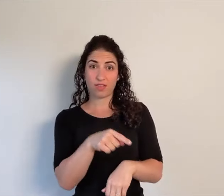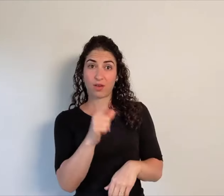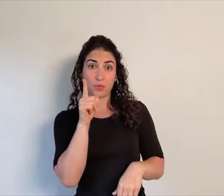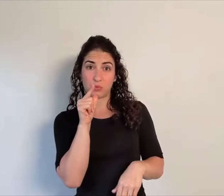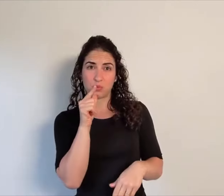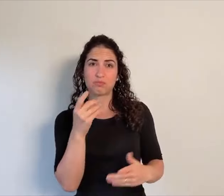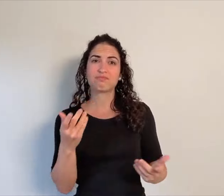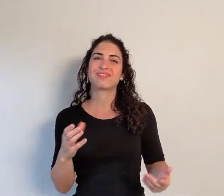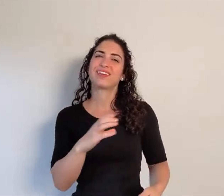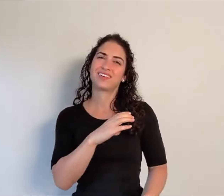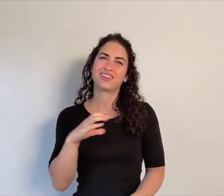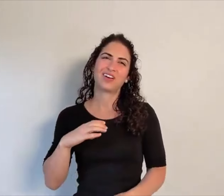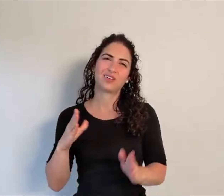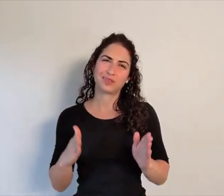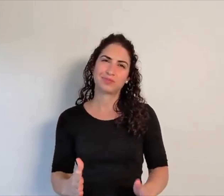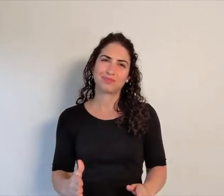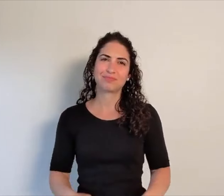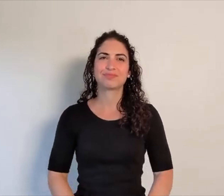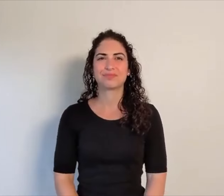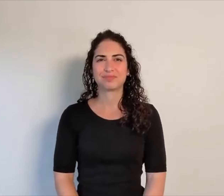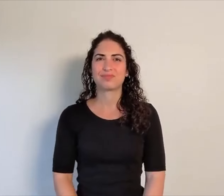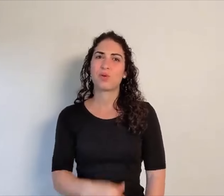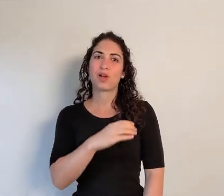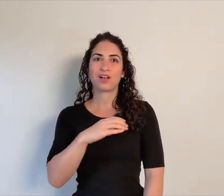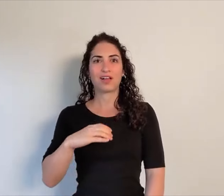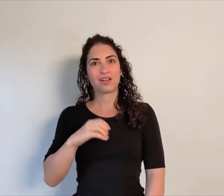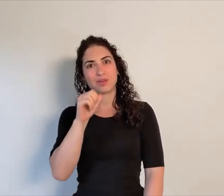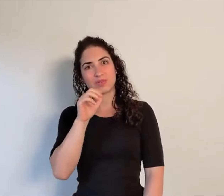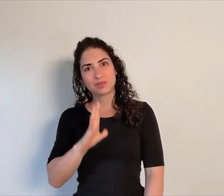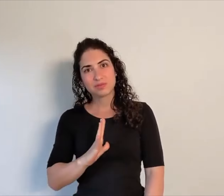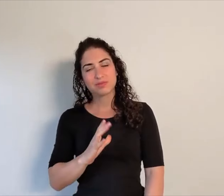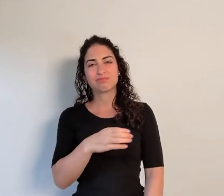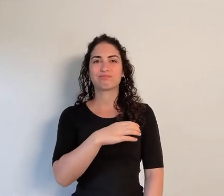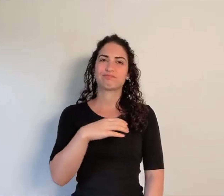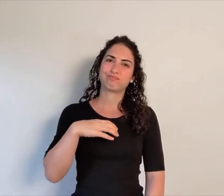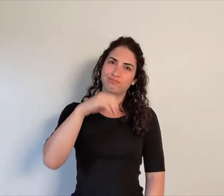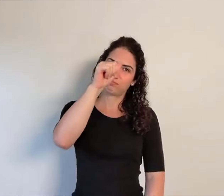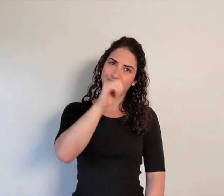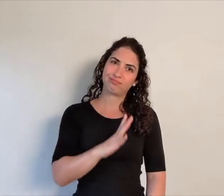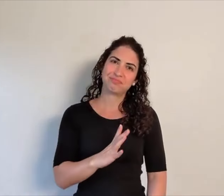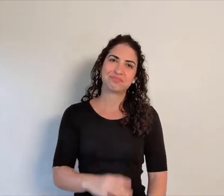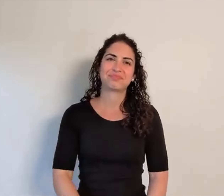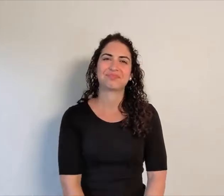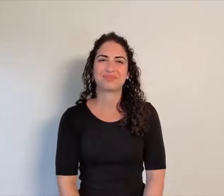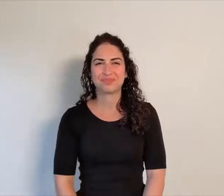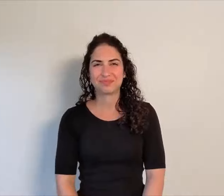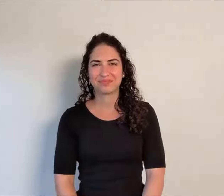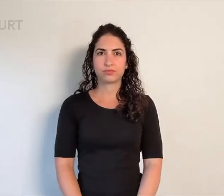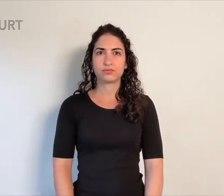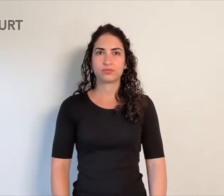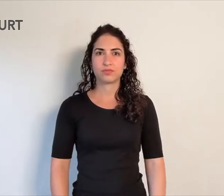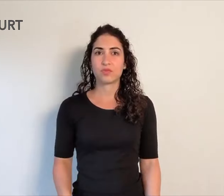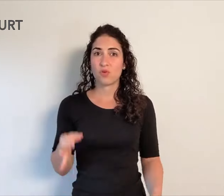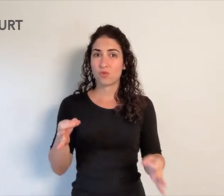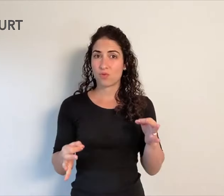And who works there? CONGRESSPERSON. (congressman, congresswoman)